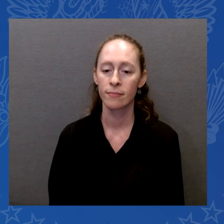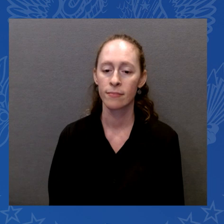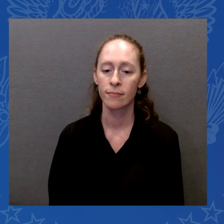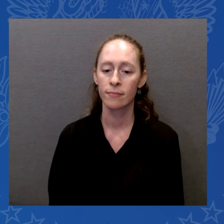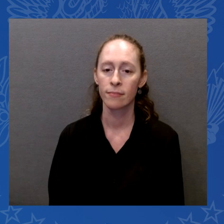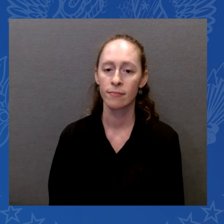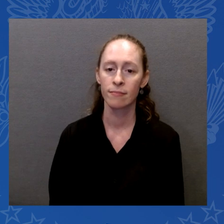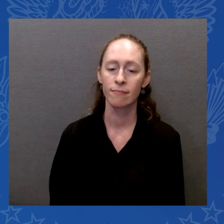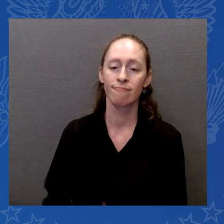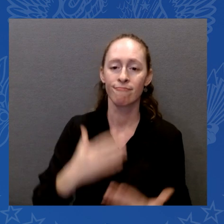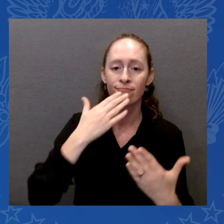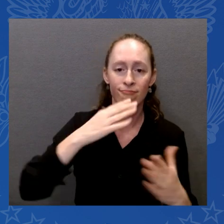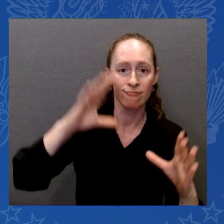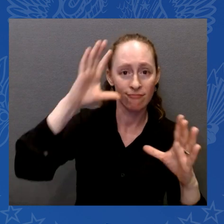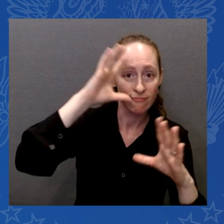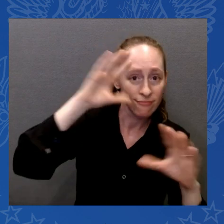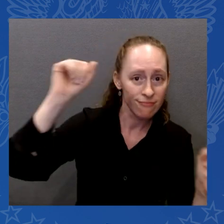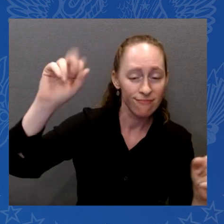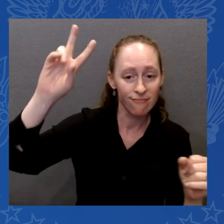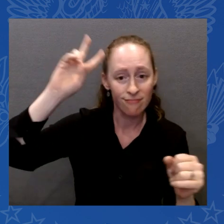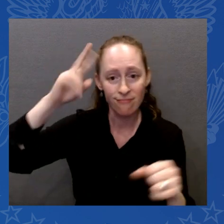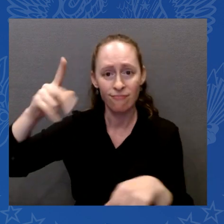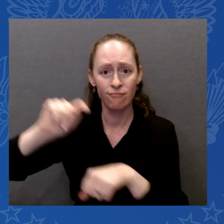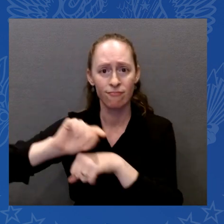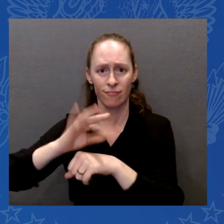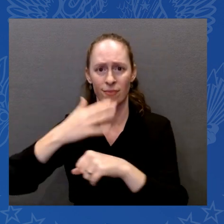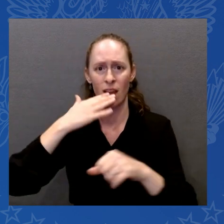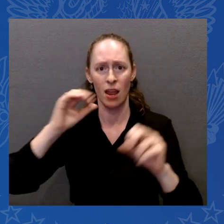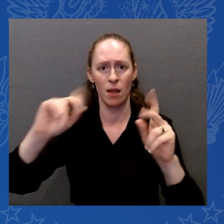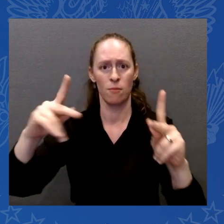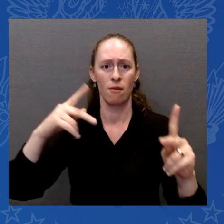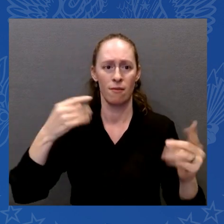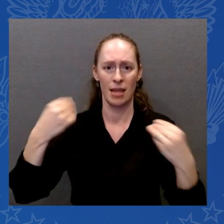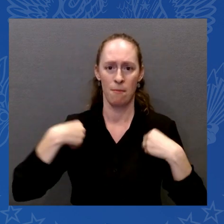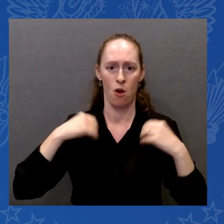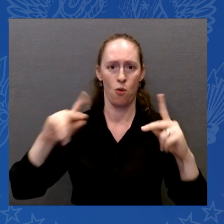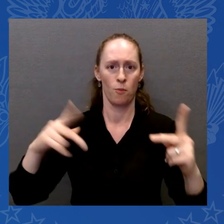thank you for the privilege of being here and for the opportunity to speak with you all today.